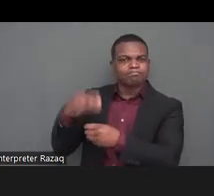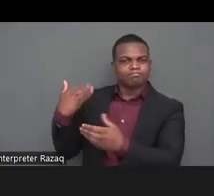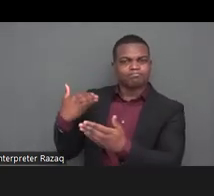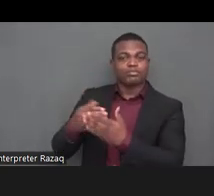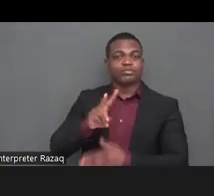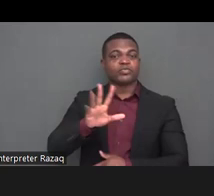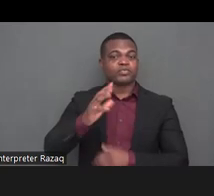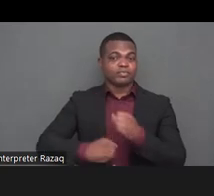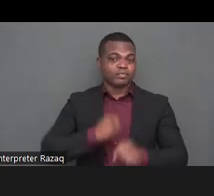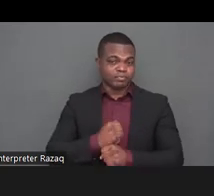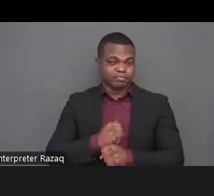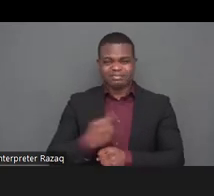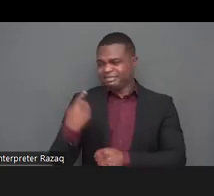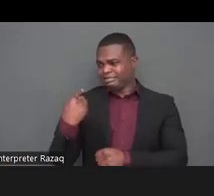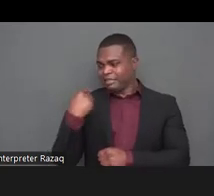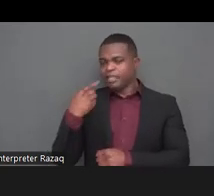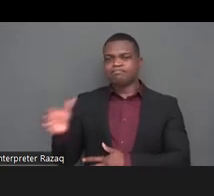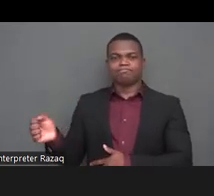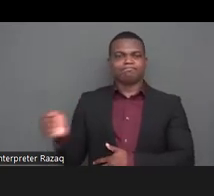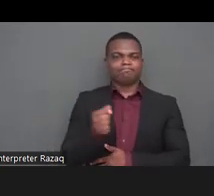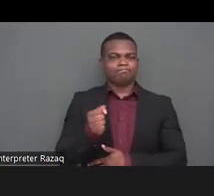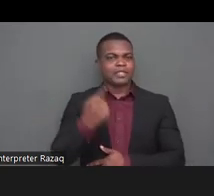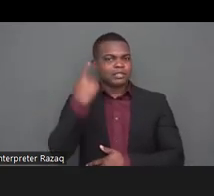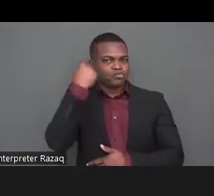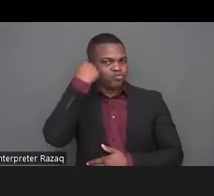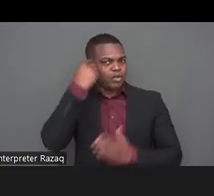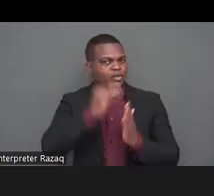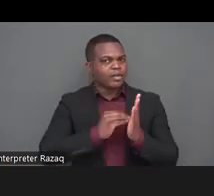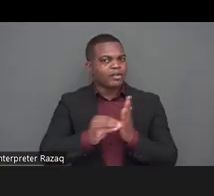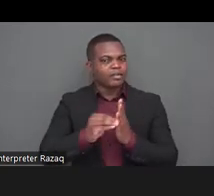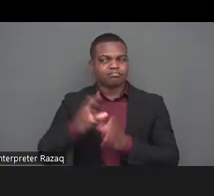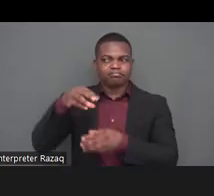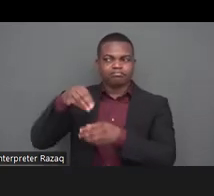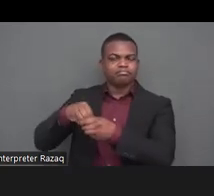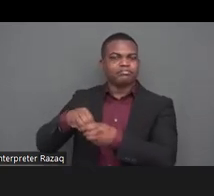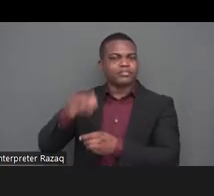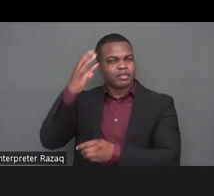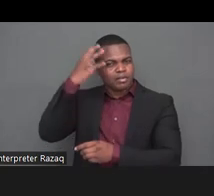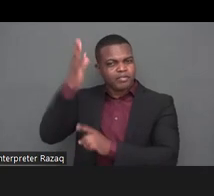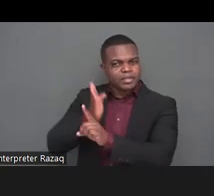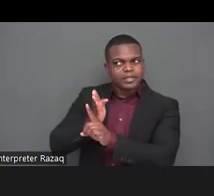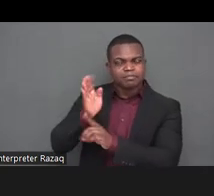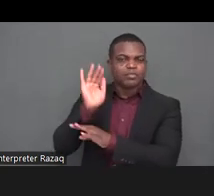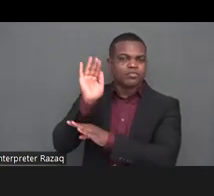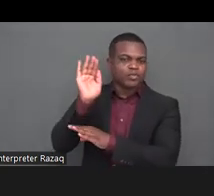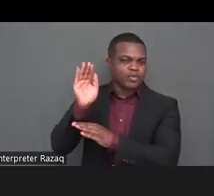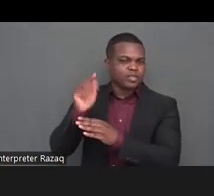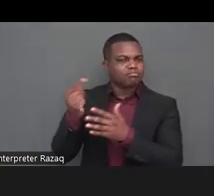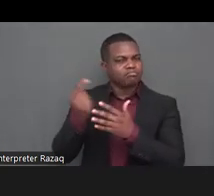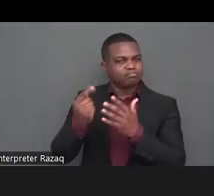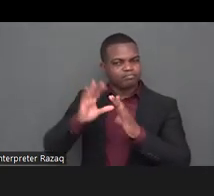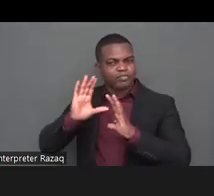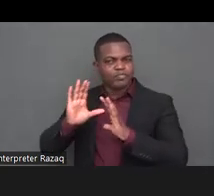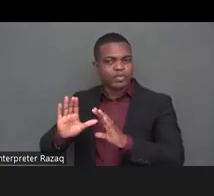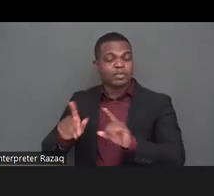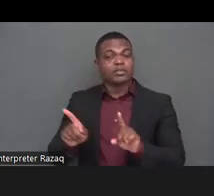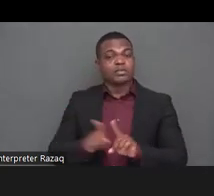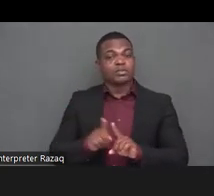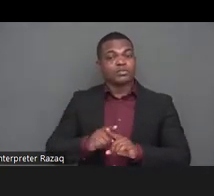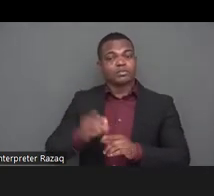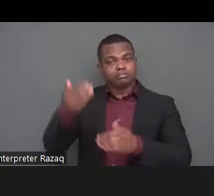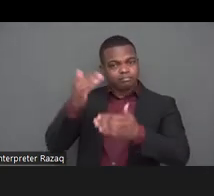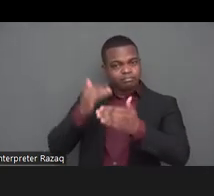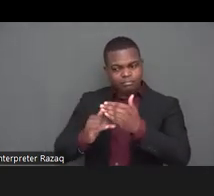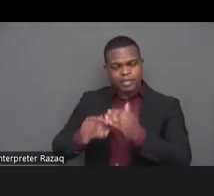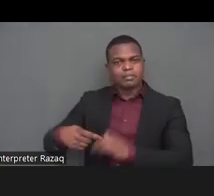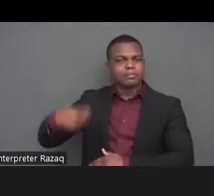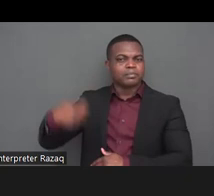miss rosemary case cayes i apologize is the chair of the crpd committee and um she is an australian